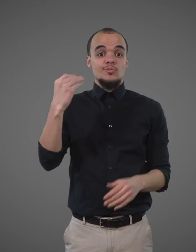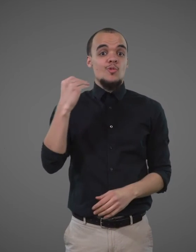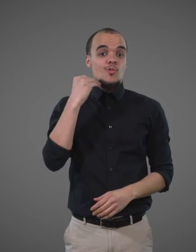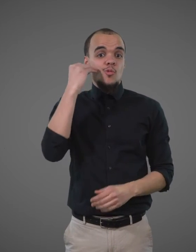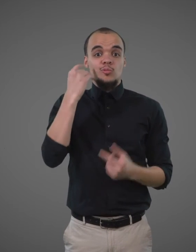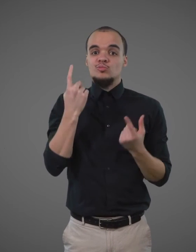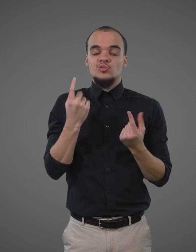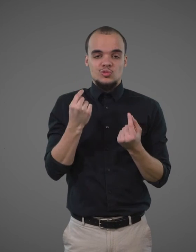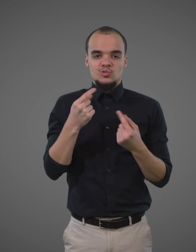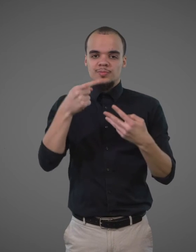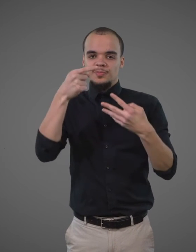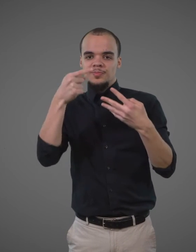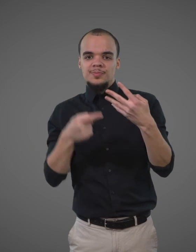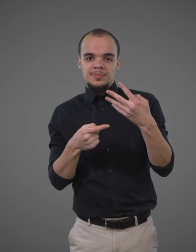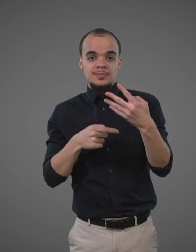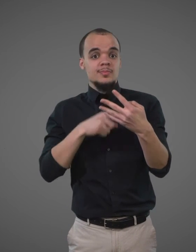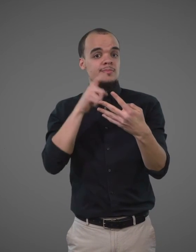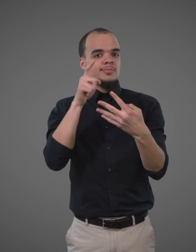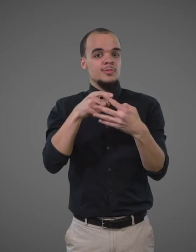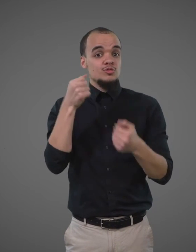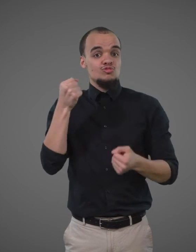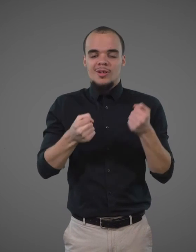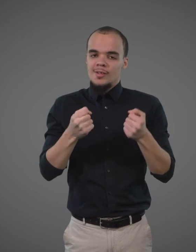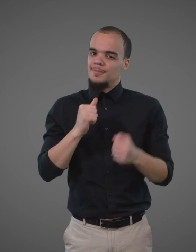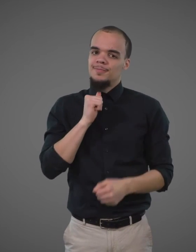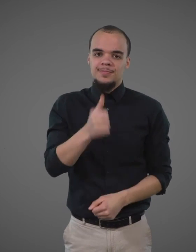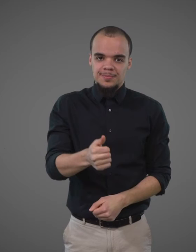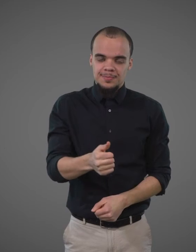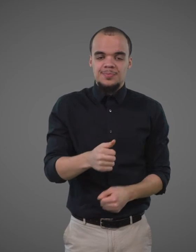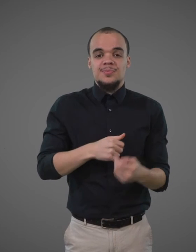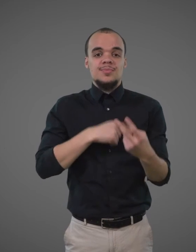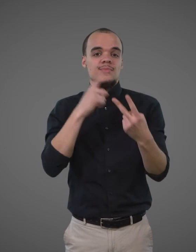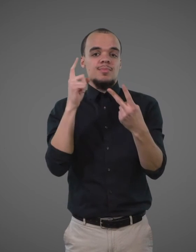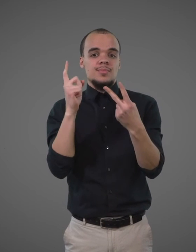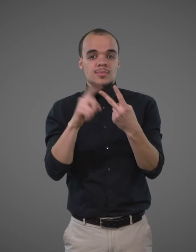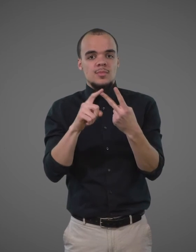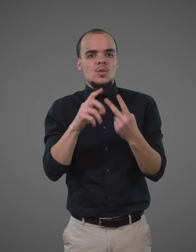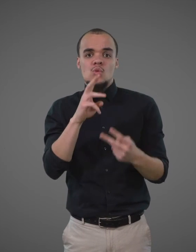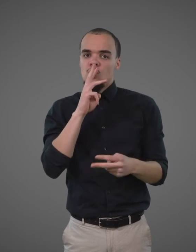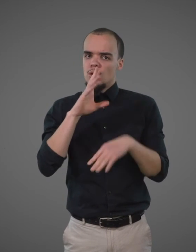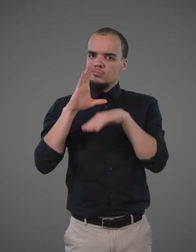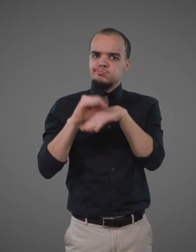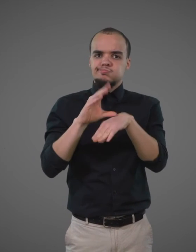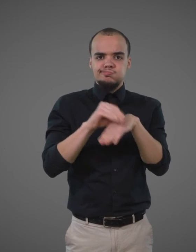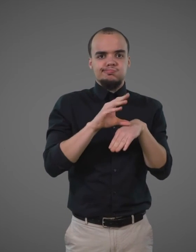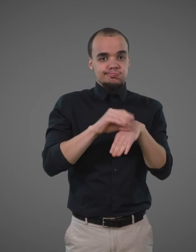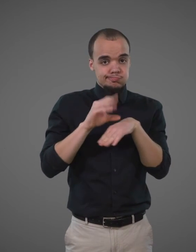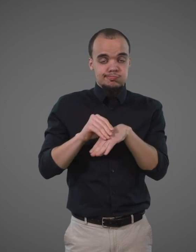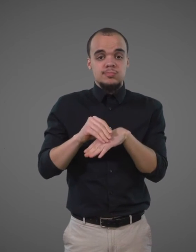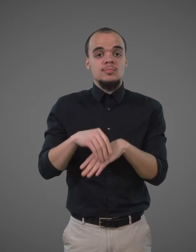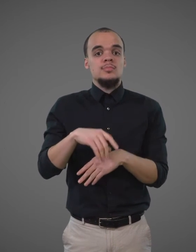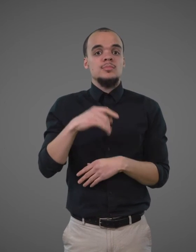Here are some things to do when you get home from the hospital: Don't drive. Drink a lot of water.